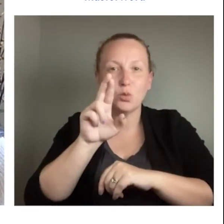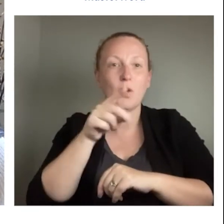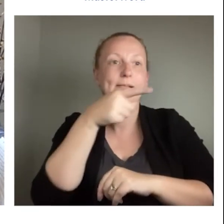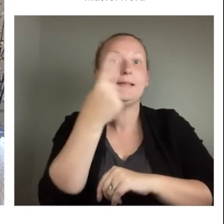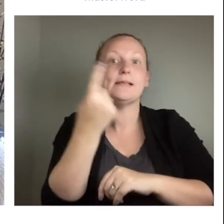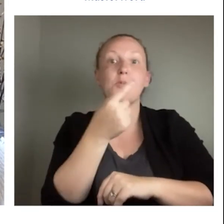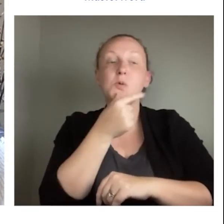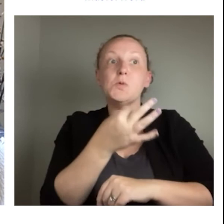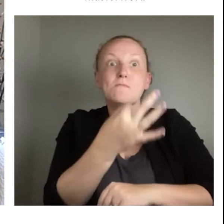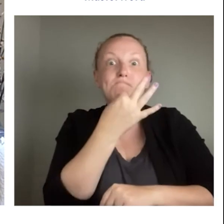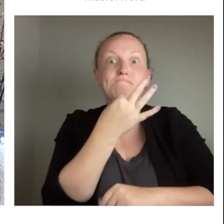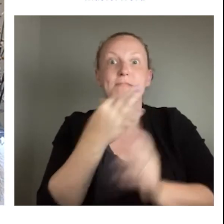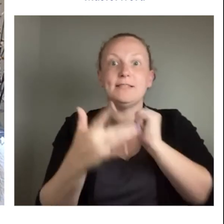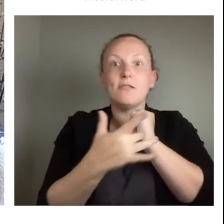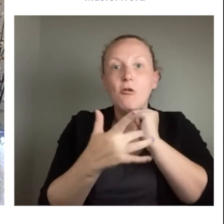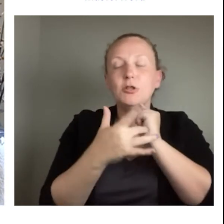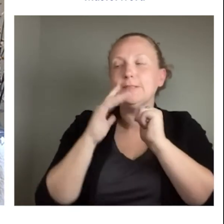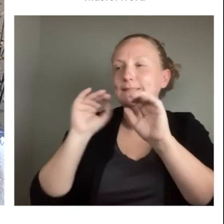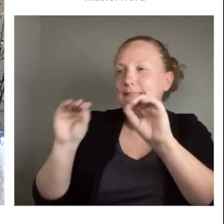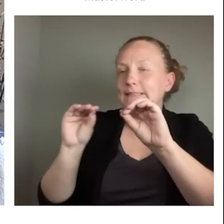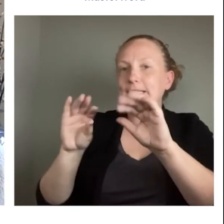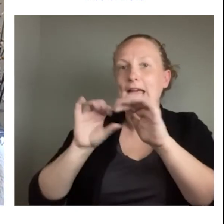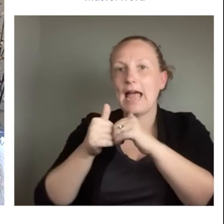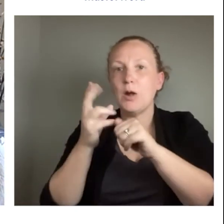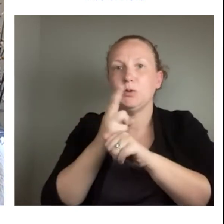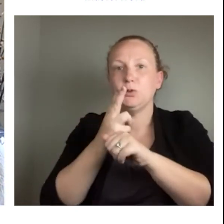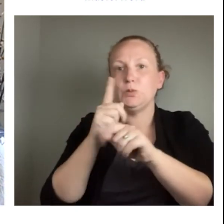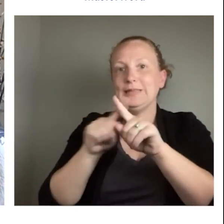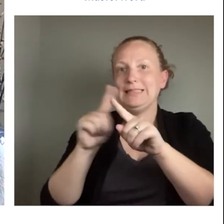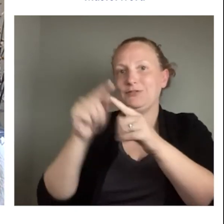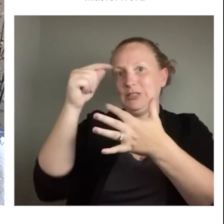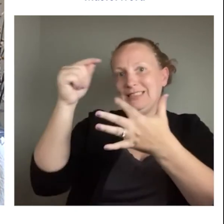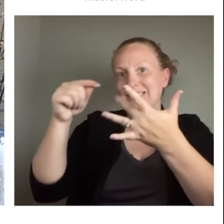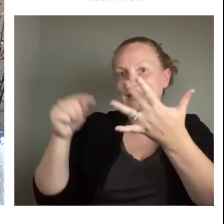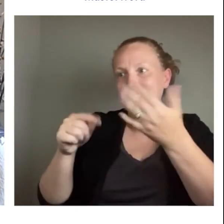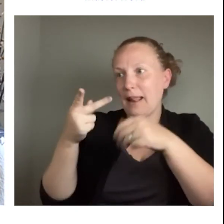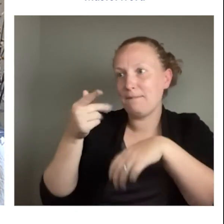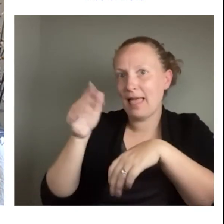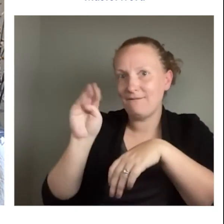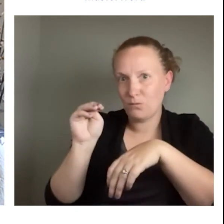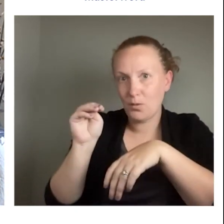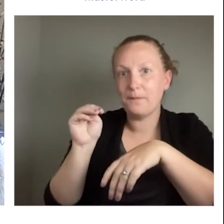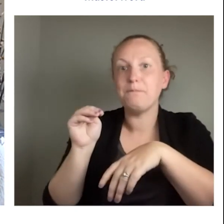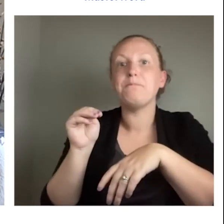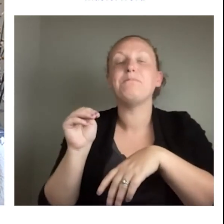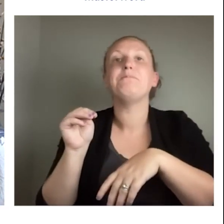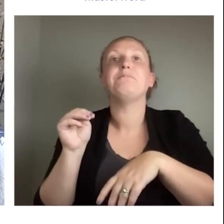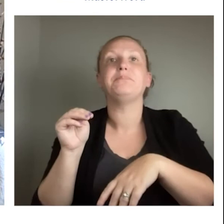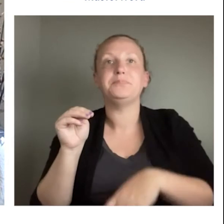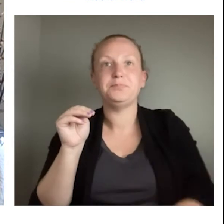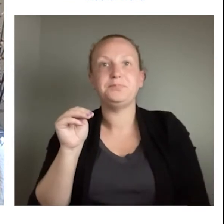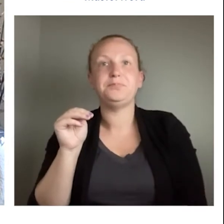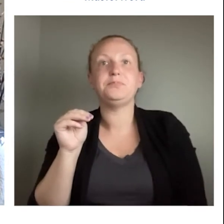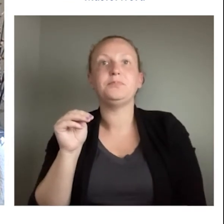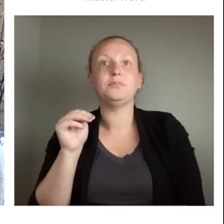How to find, you know, the best platforms. Also try to be trained because differences when you have a bilingual staff and when